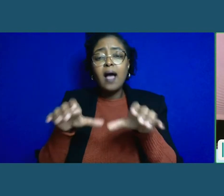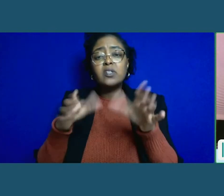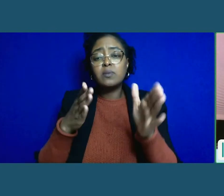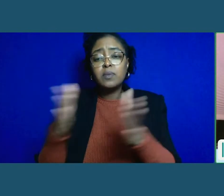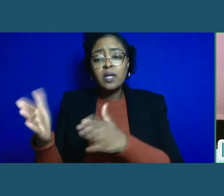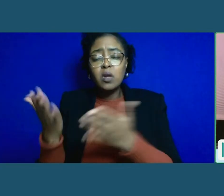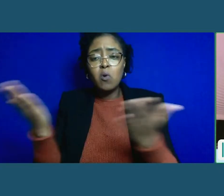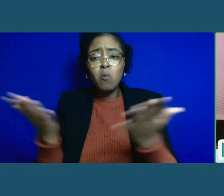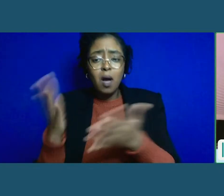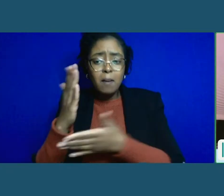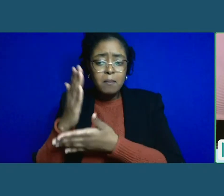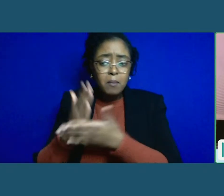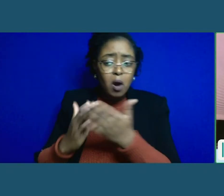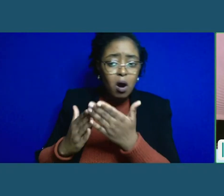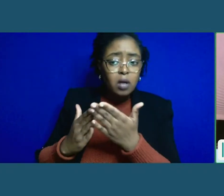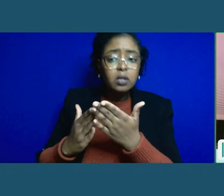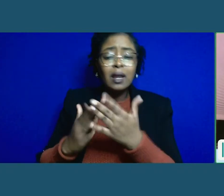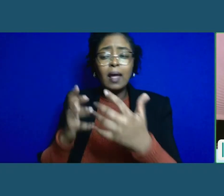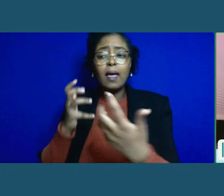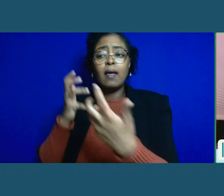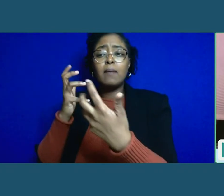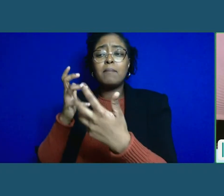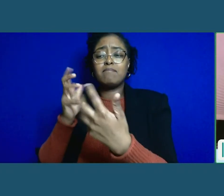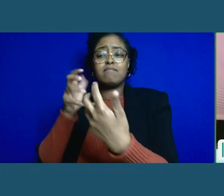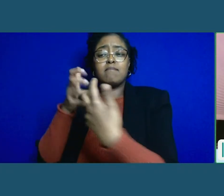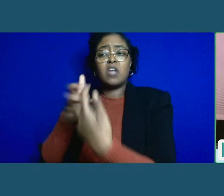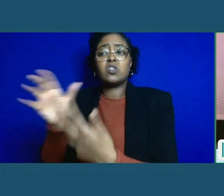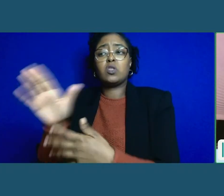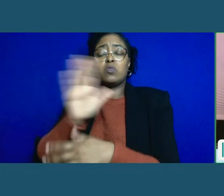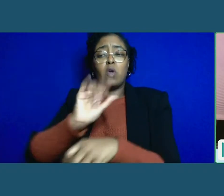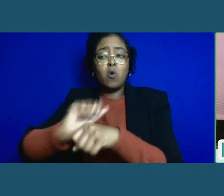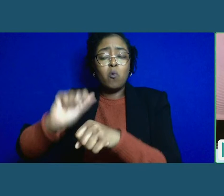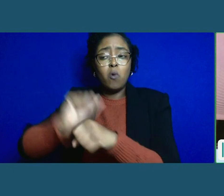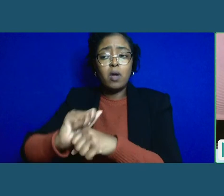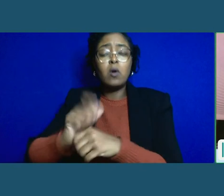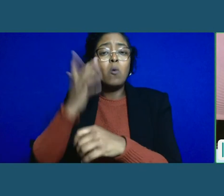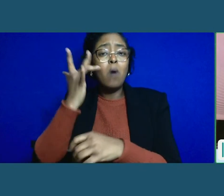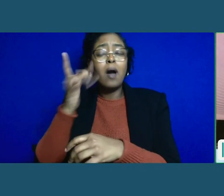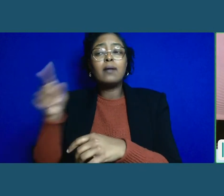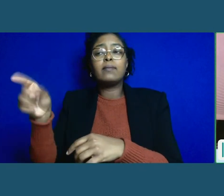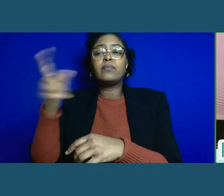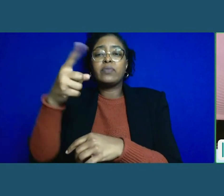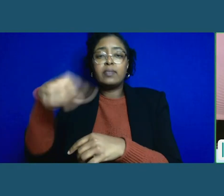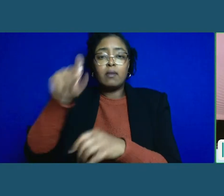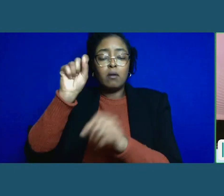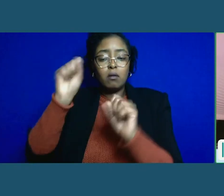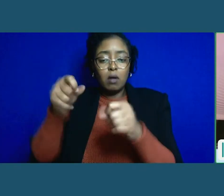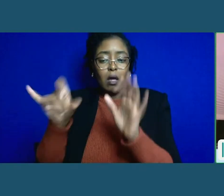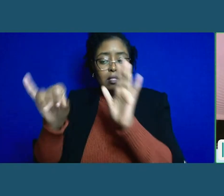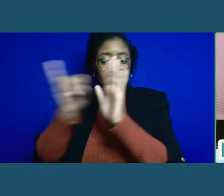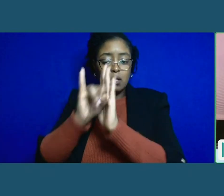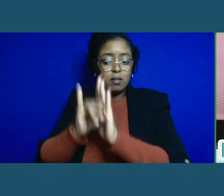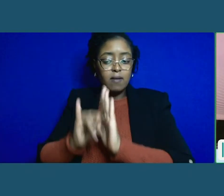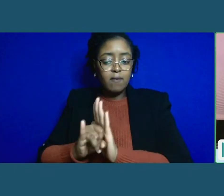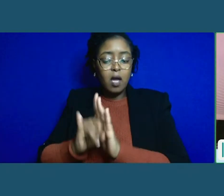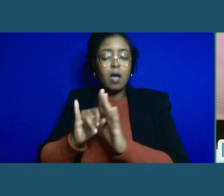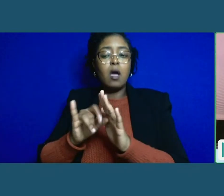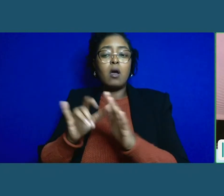action planning what parts of the audit directly A line and are addressed with their work so